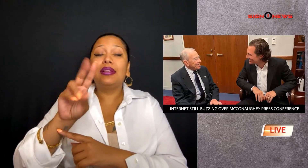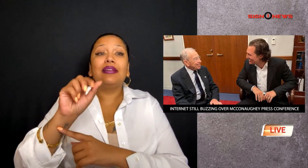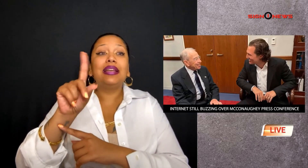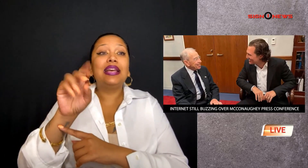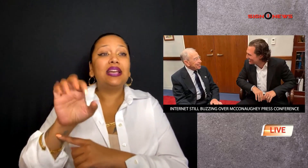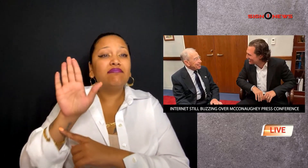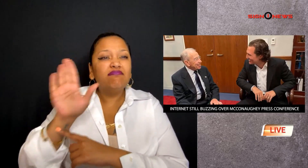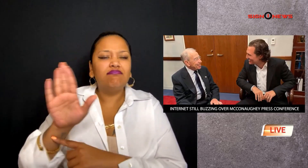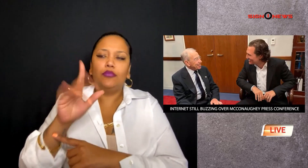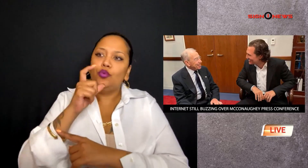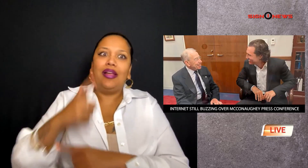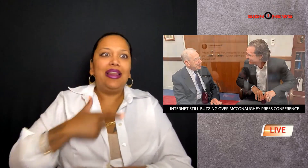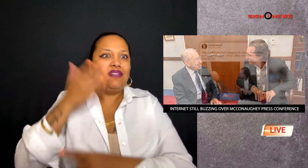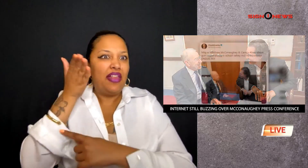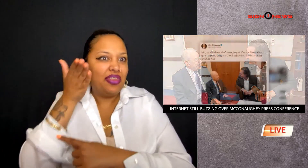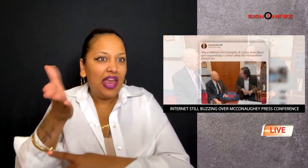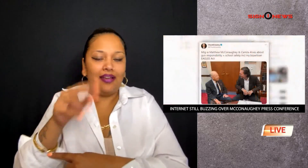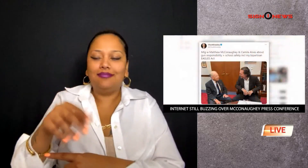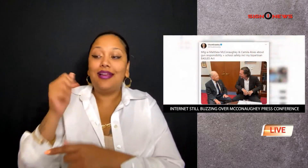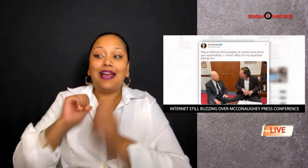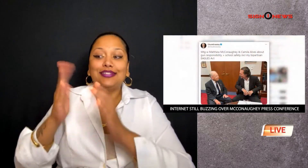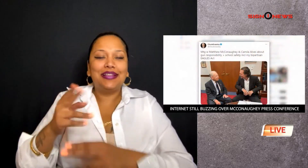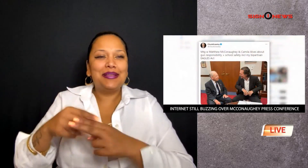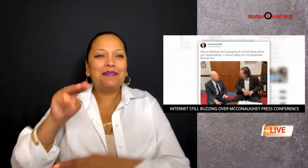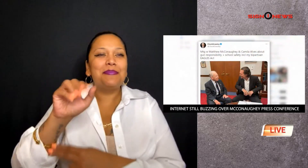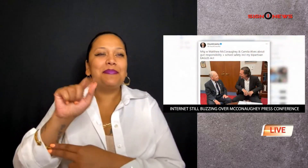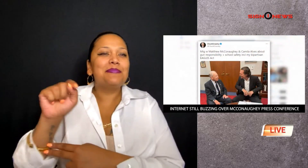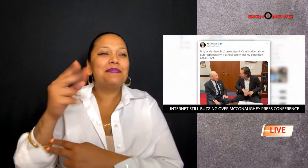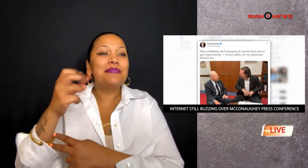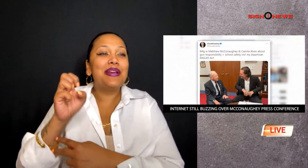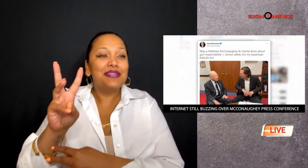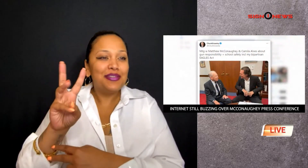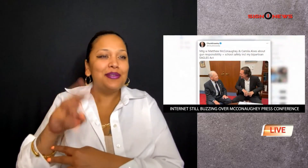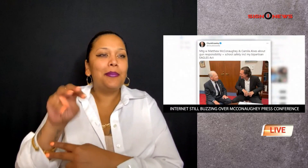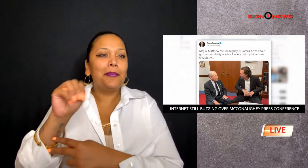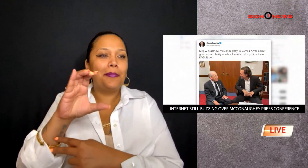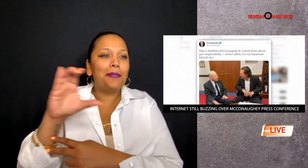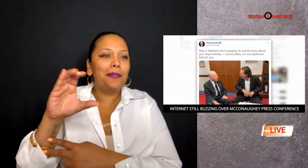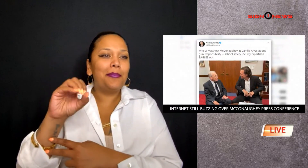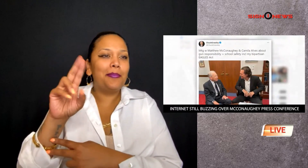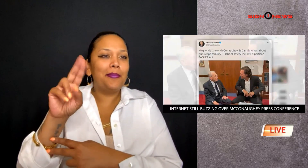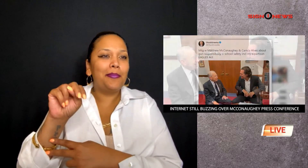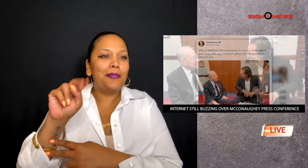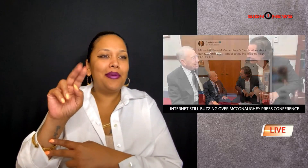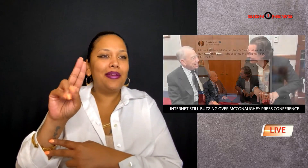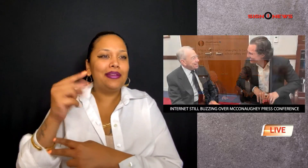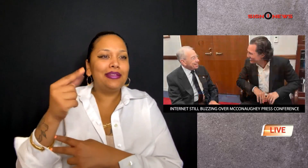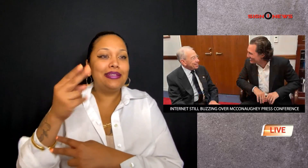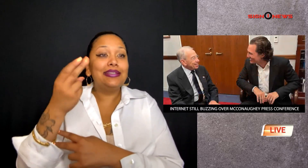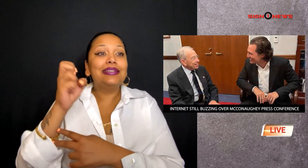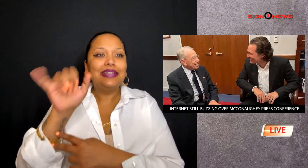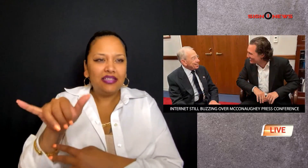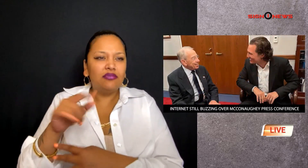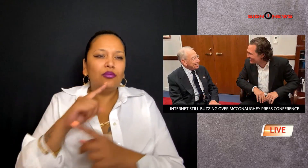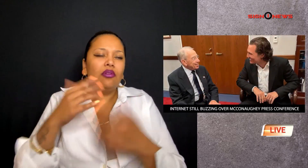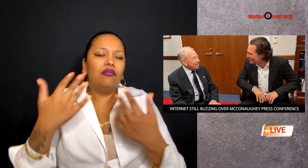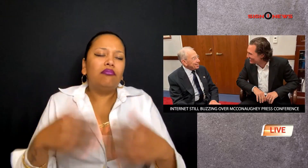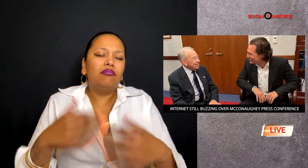and Uvalde native Matthew McConnaughey made of passionate plea